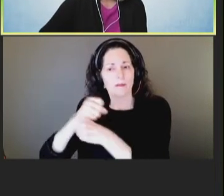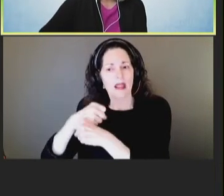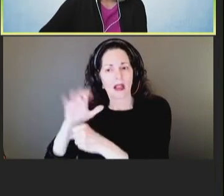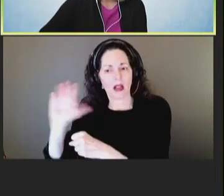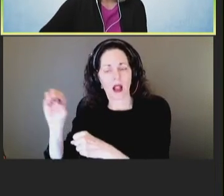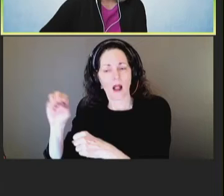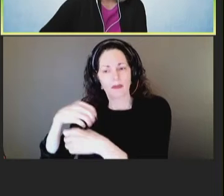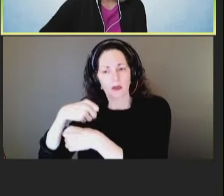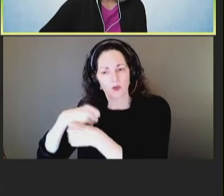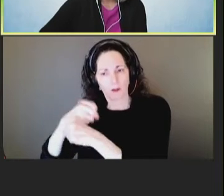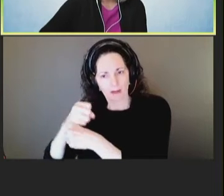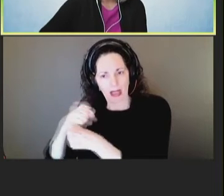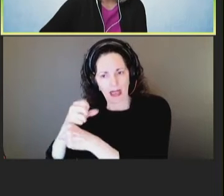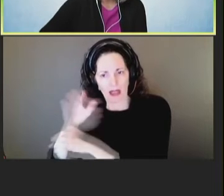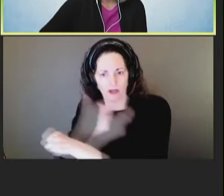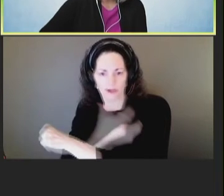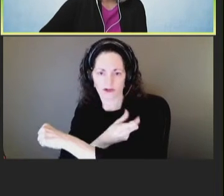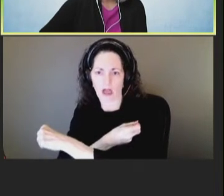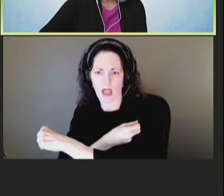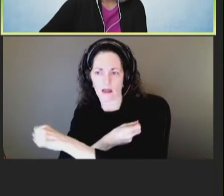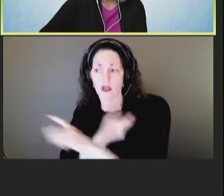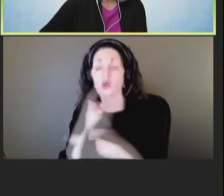we need to enable the production of enough vaccine for the United